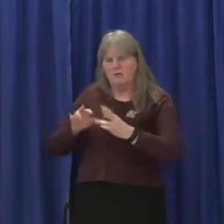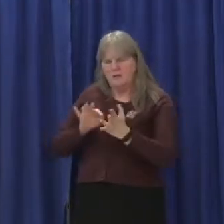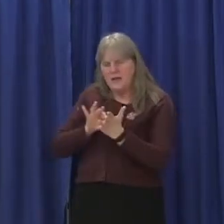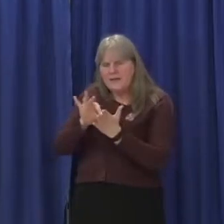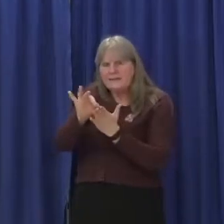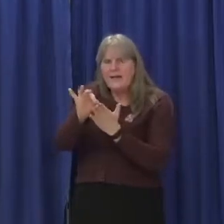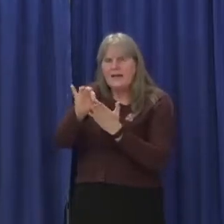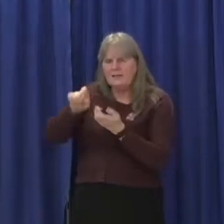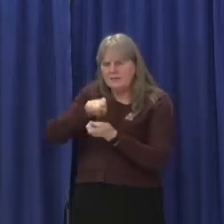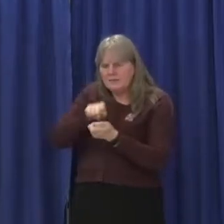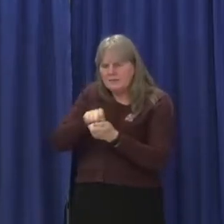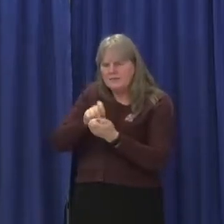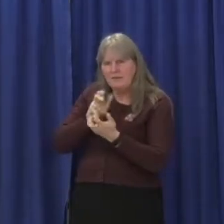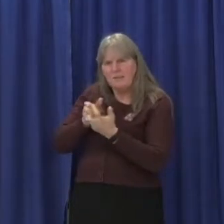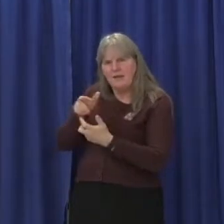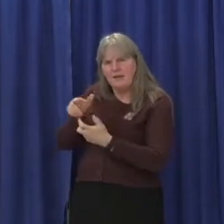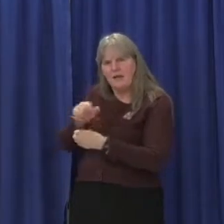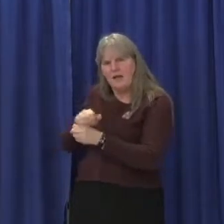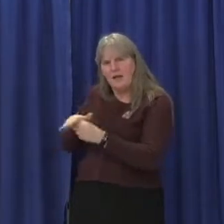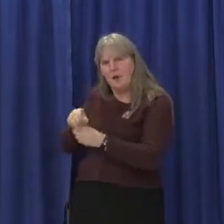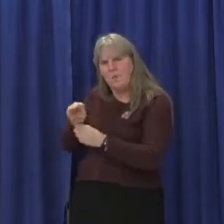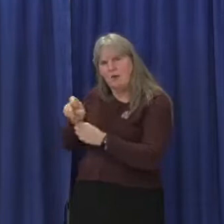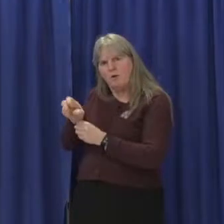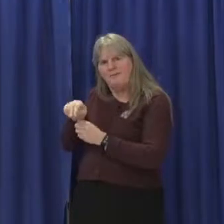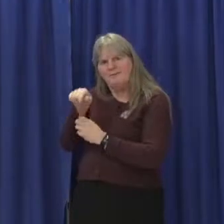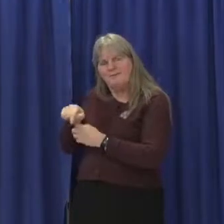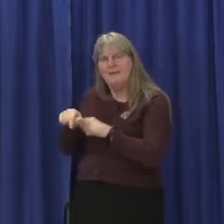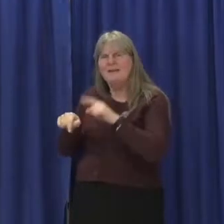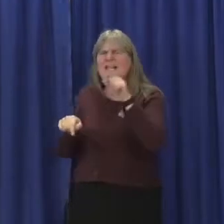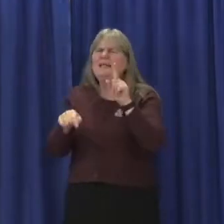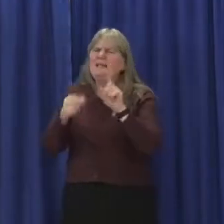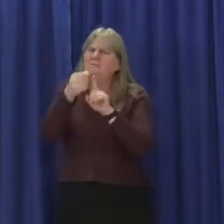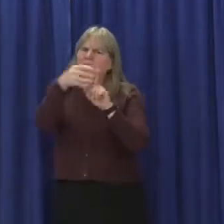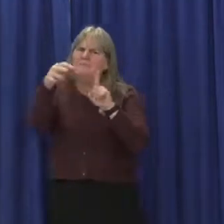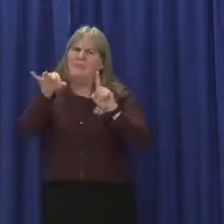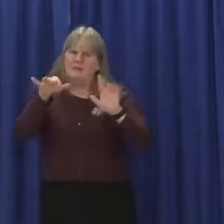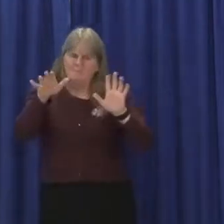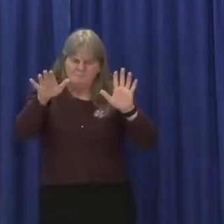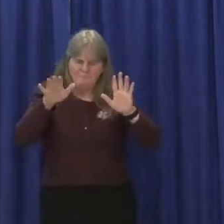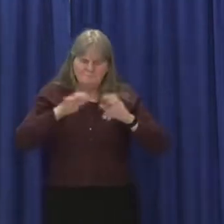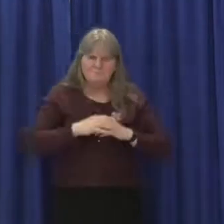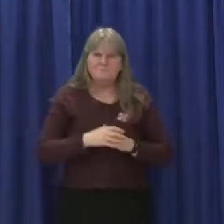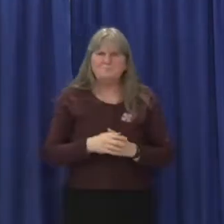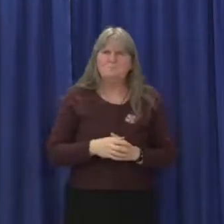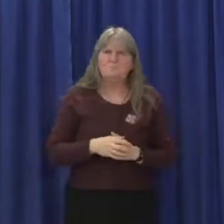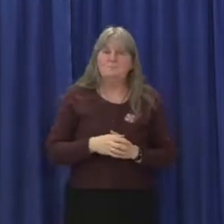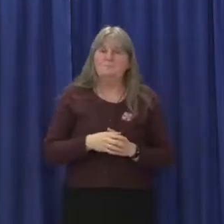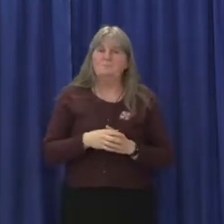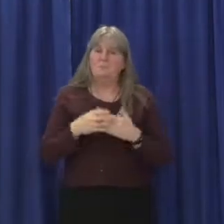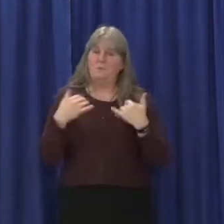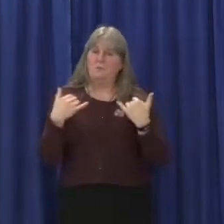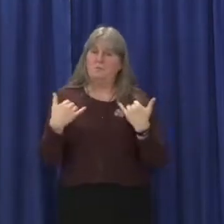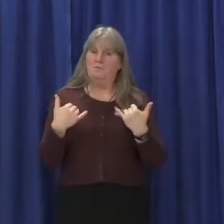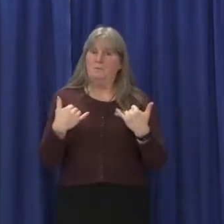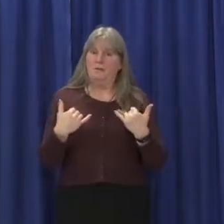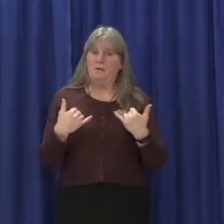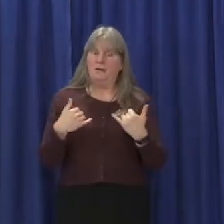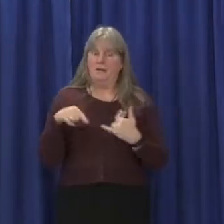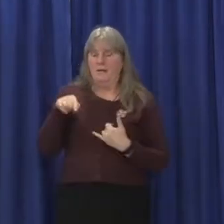is appropriate for this variant at this point of time. Let me just expand a bit about that. At this point, we have a variant that spreads rapidly